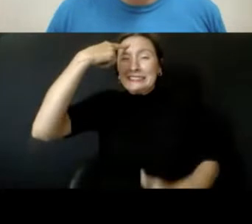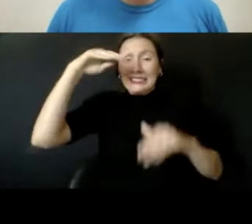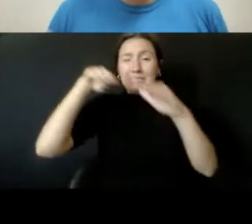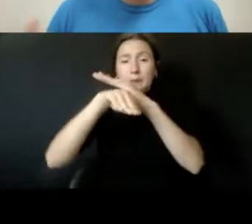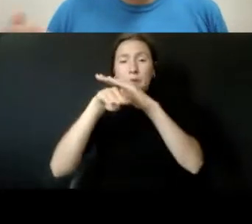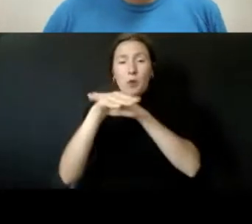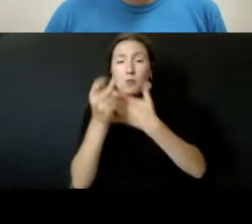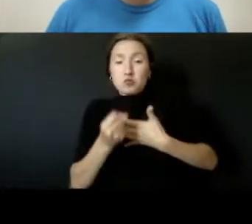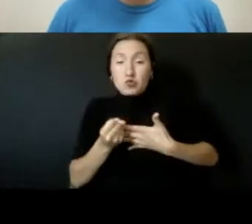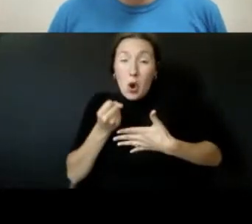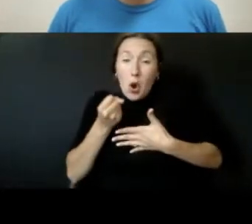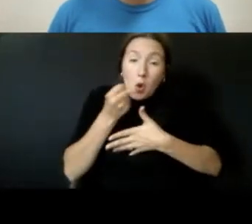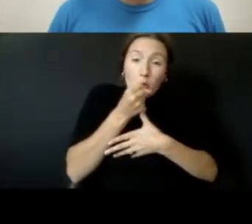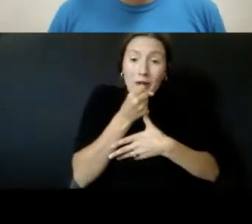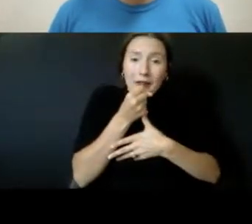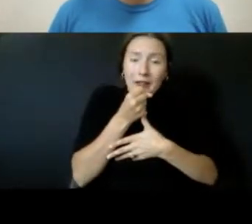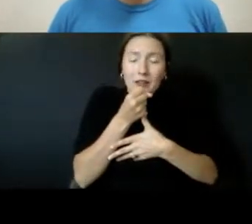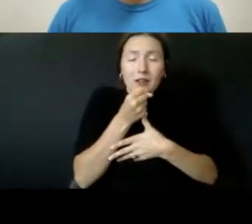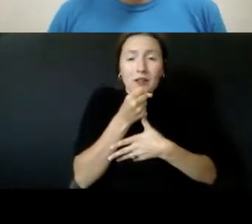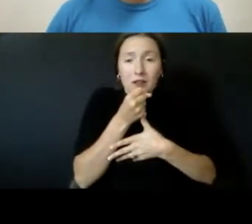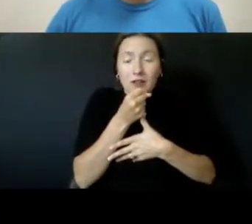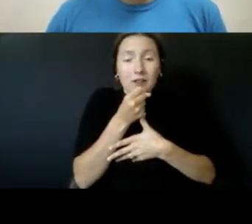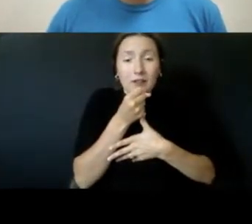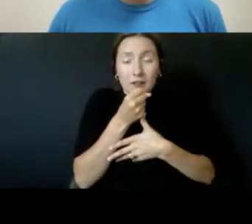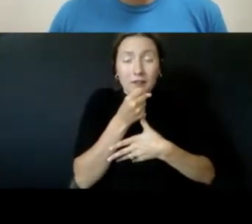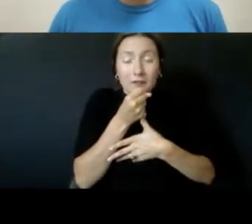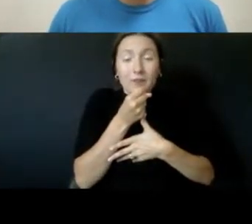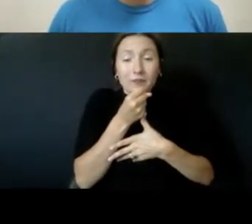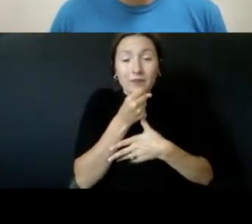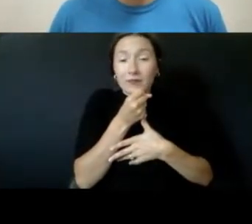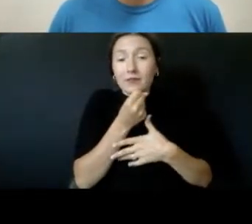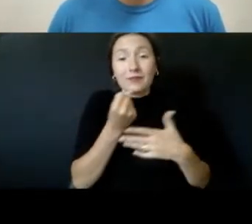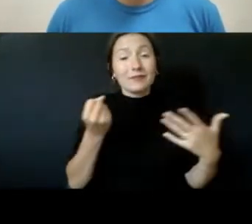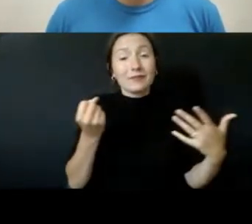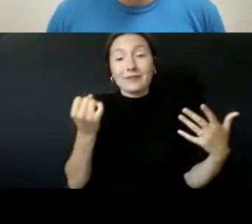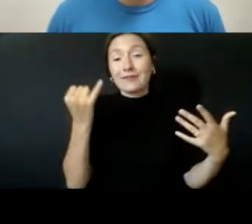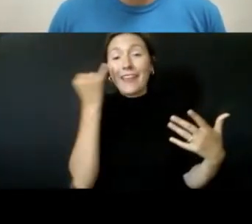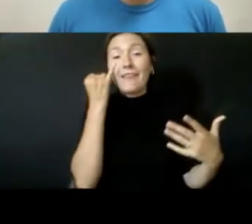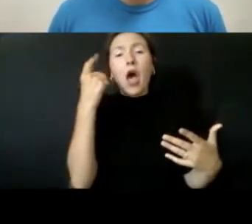whatever you do to kick off your design phase if you're not considering everybody if you're not